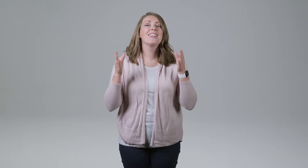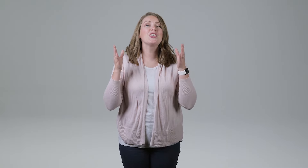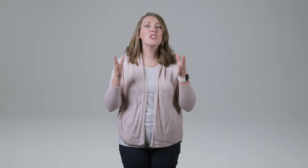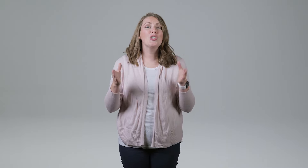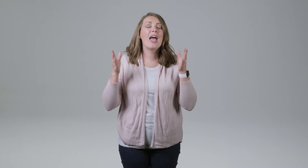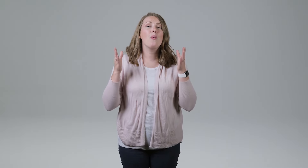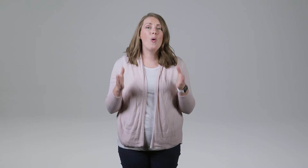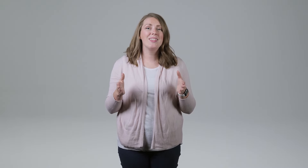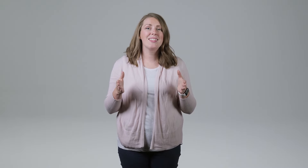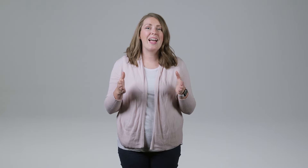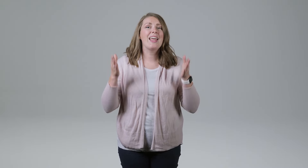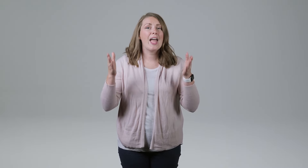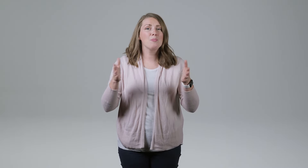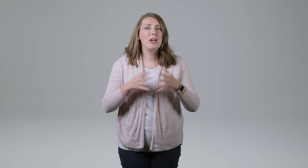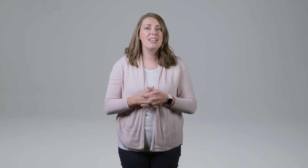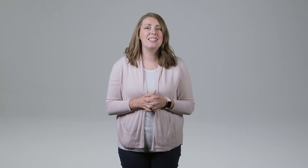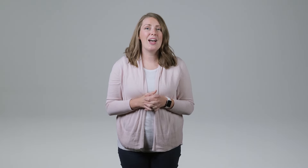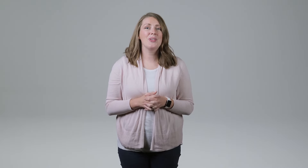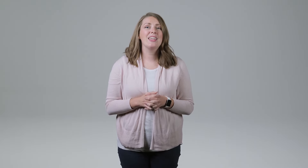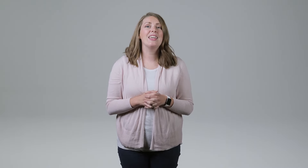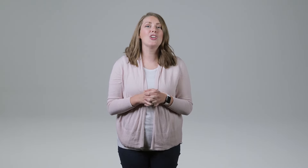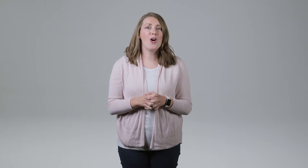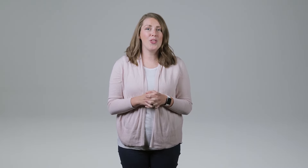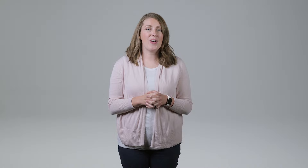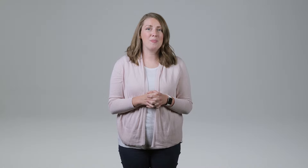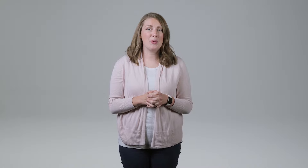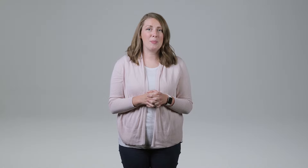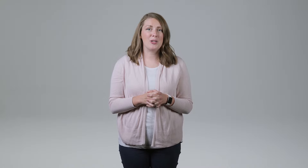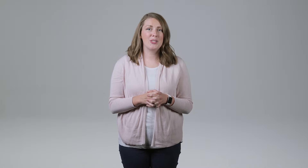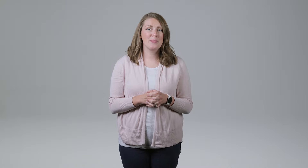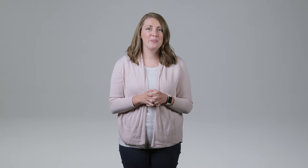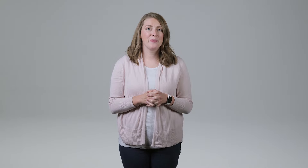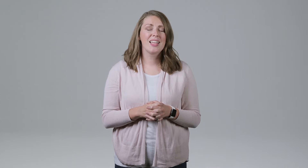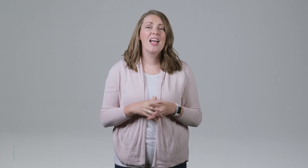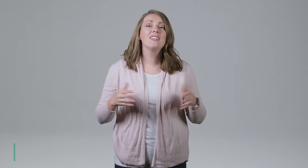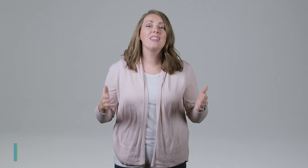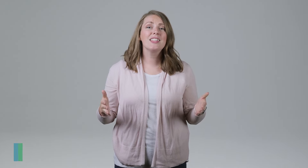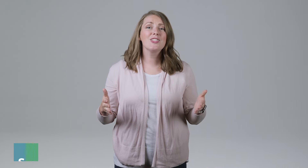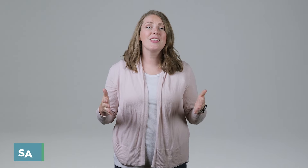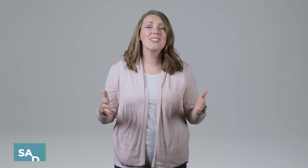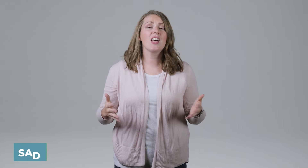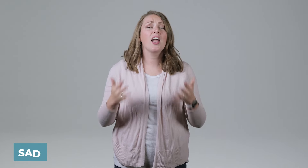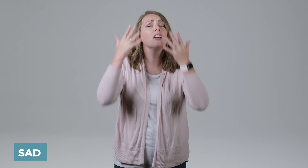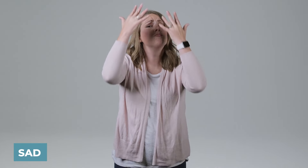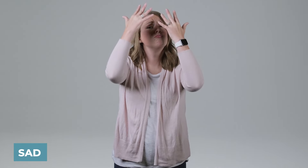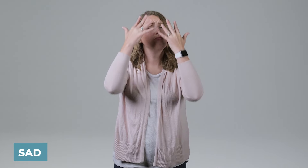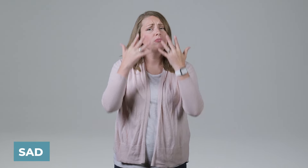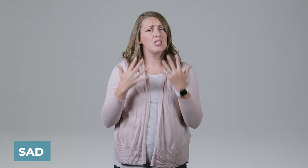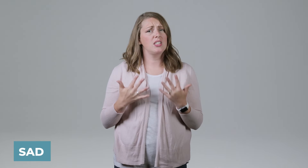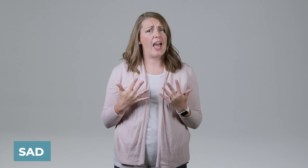let's look at one sign and break it down into all the five parameters. Let's look at the sign sad.